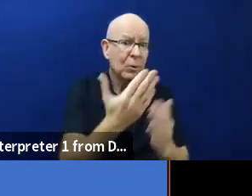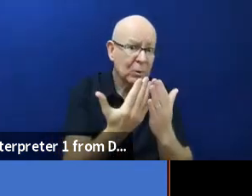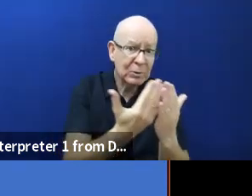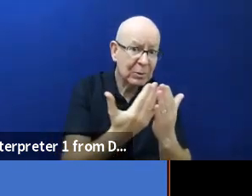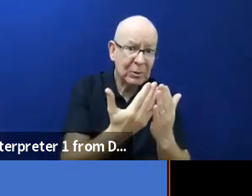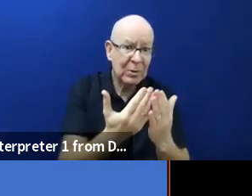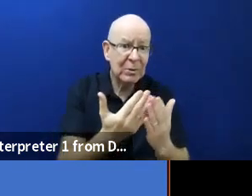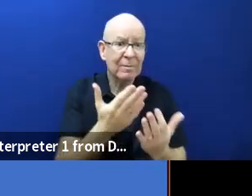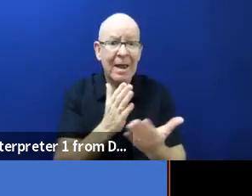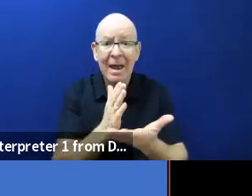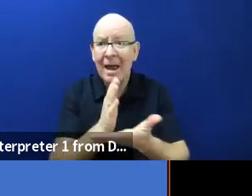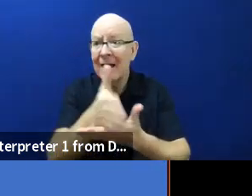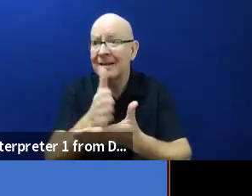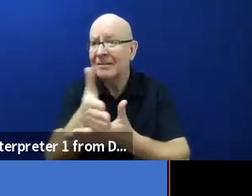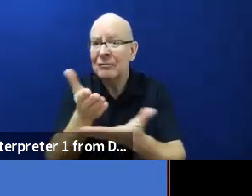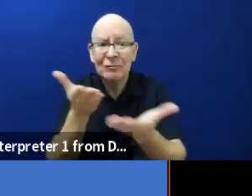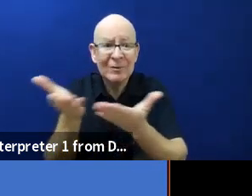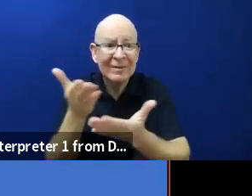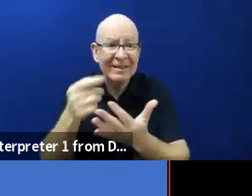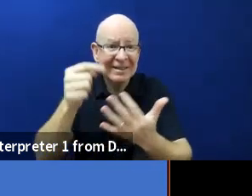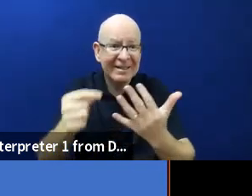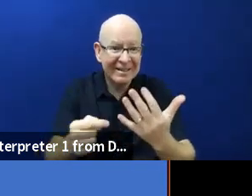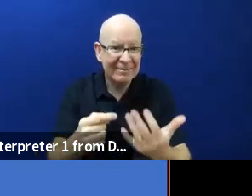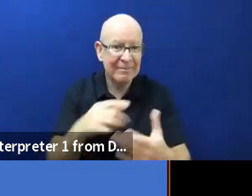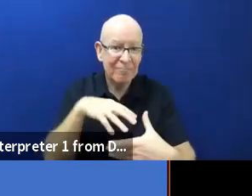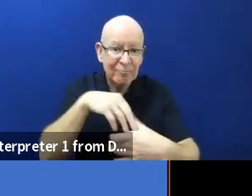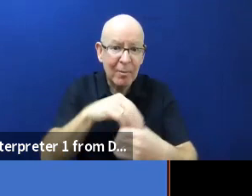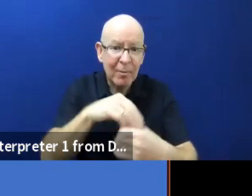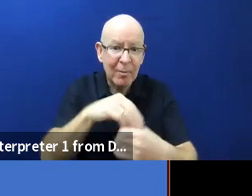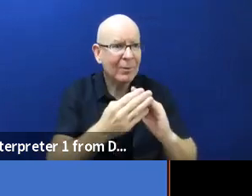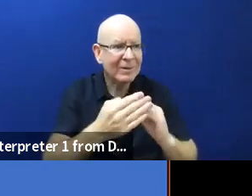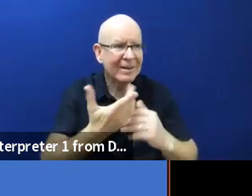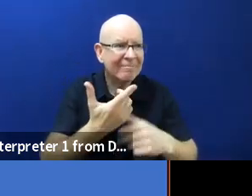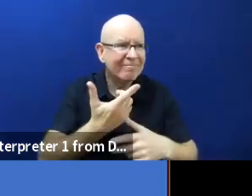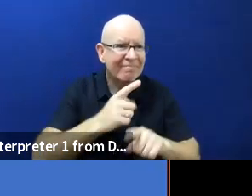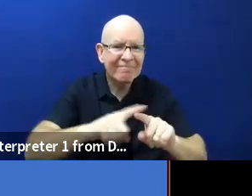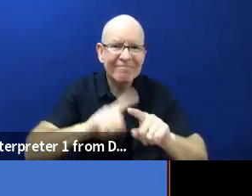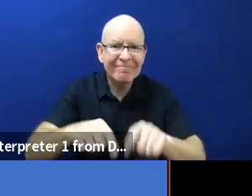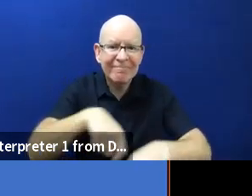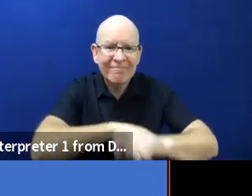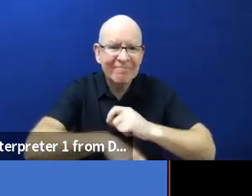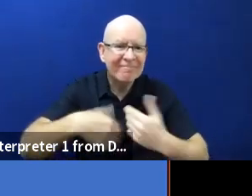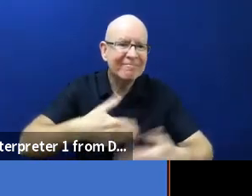is it that we are looking at, the current impact of disability on the household or the person or